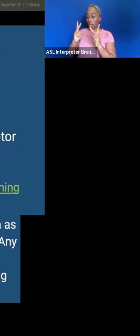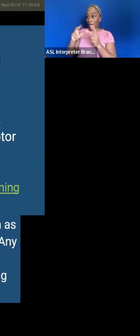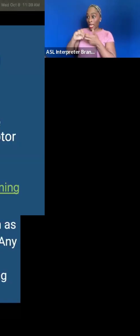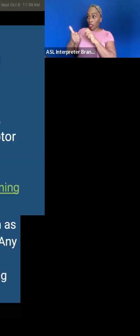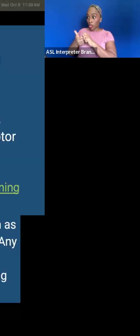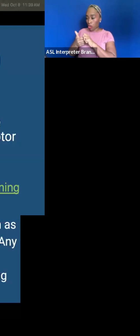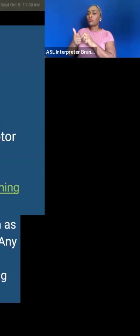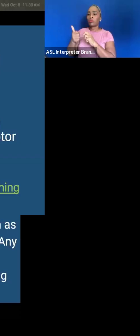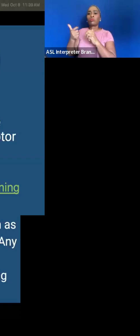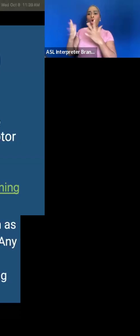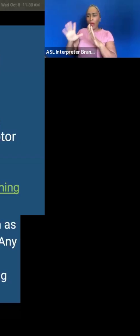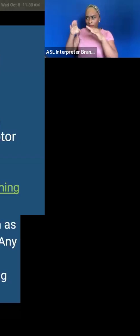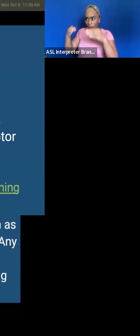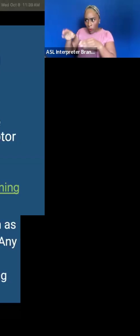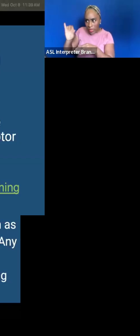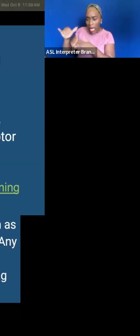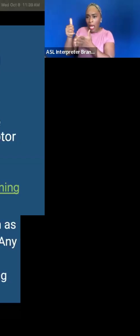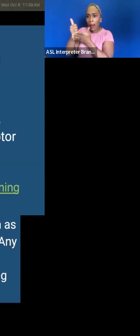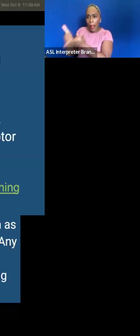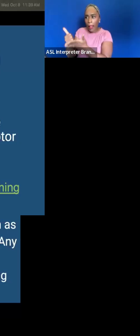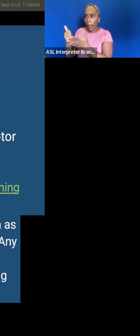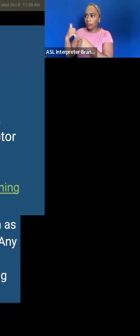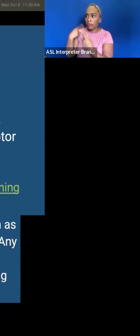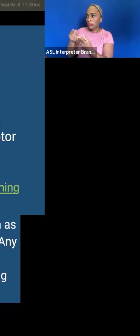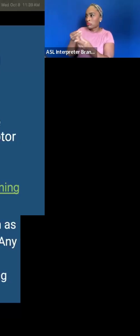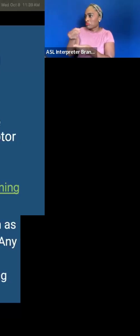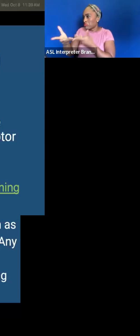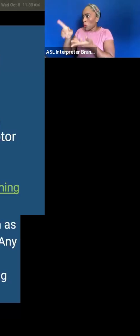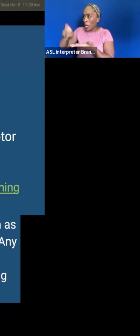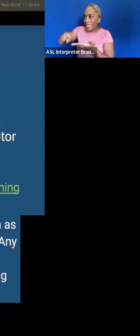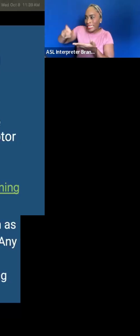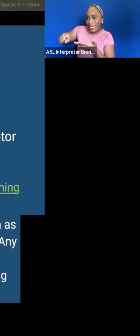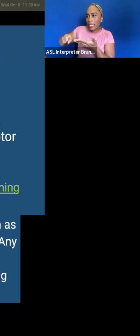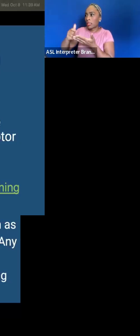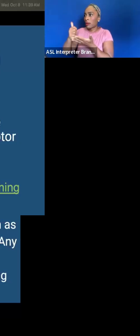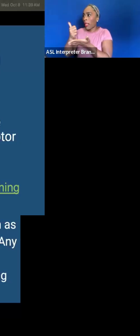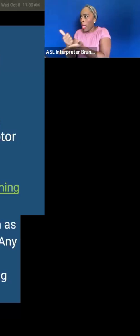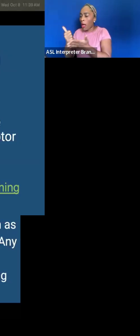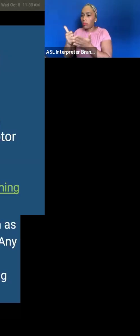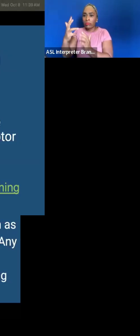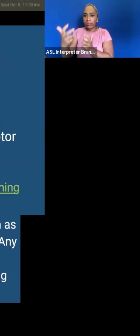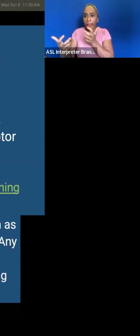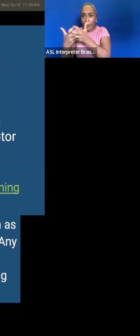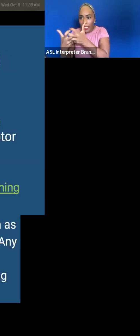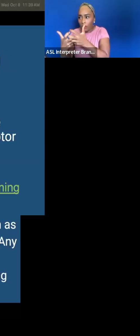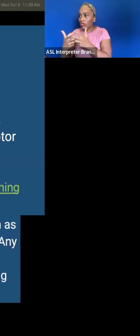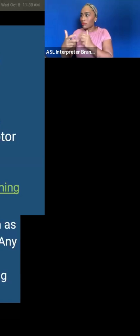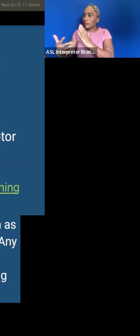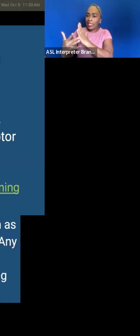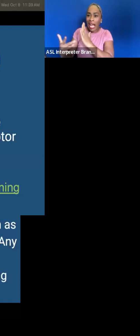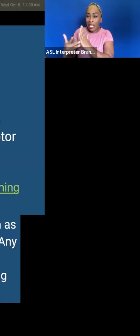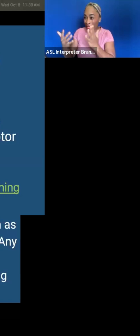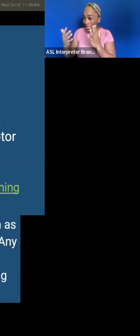We're doing everything as far as correction and accommodations and technology, and they're still having struggles.